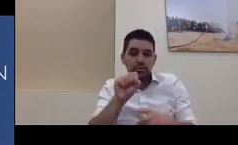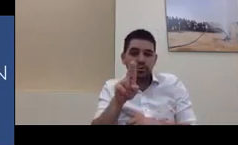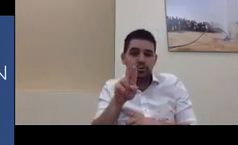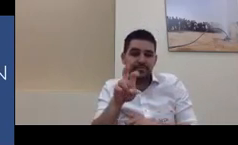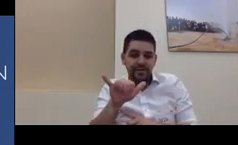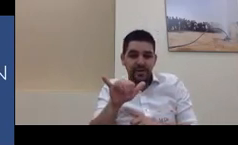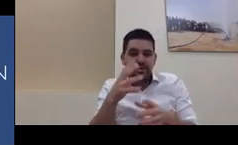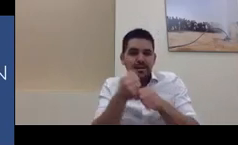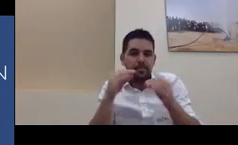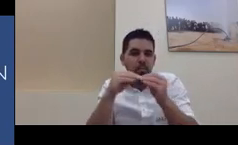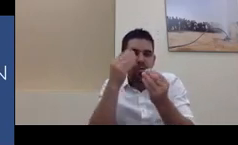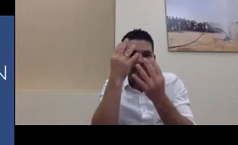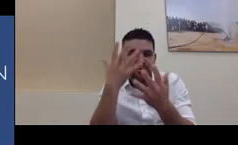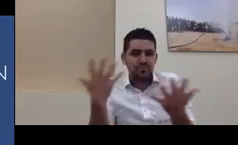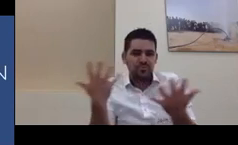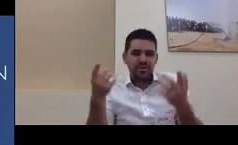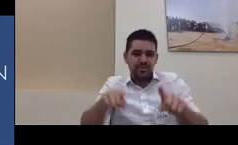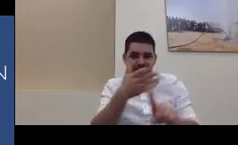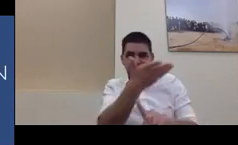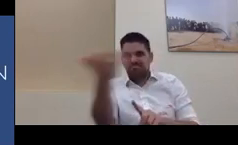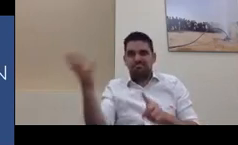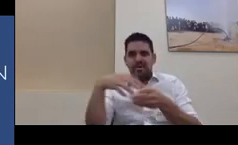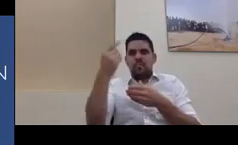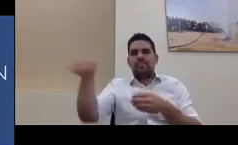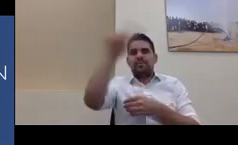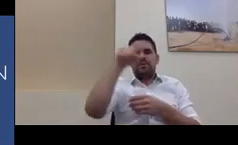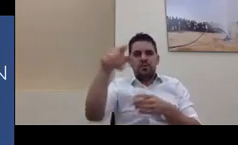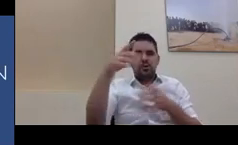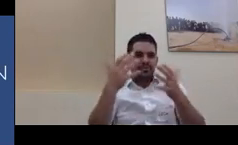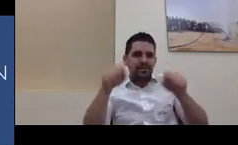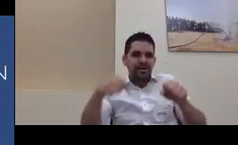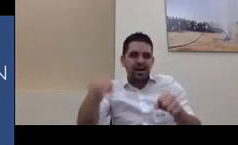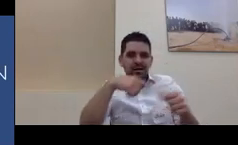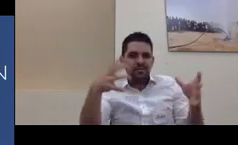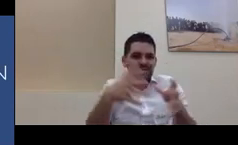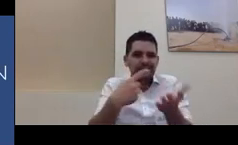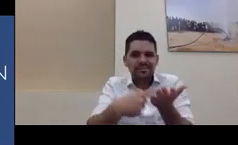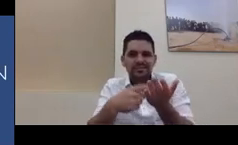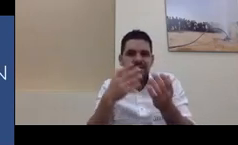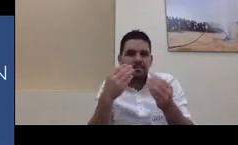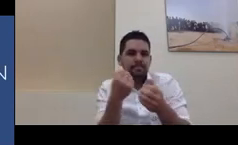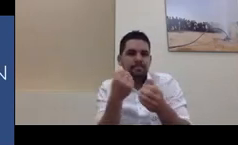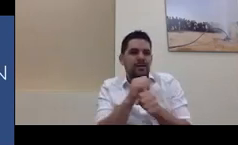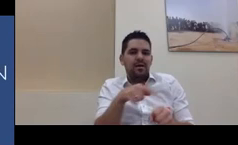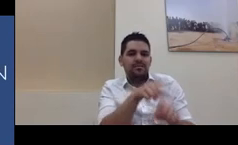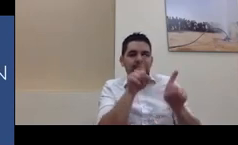the goal is wanting to send out a survey to get more information about what's happening out there. What can we band together and talk